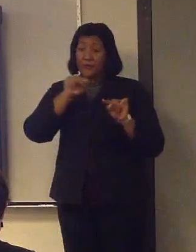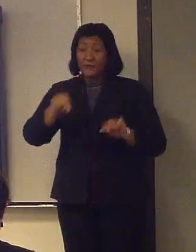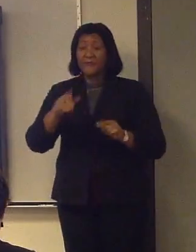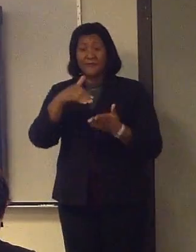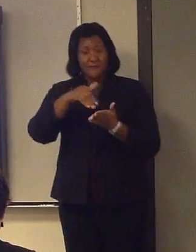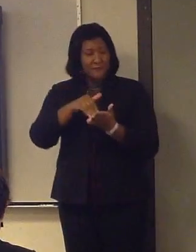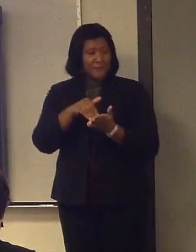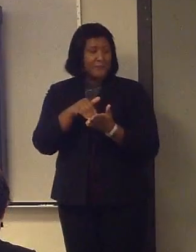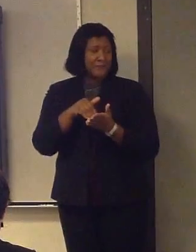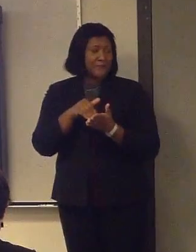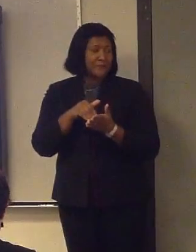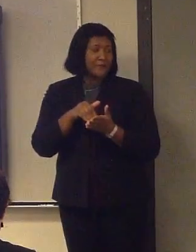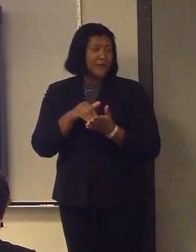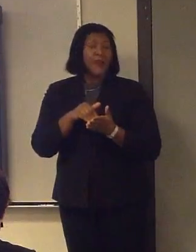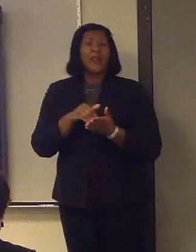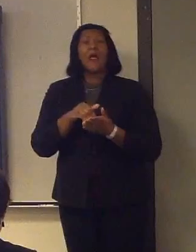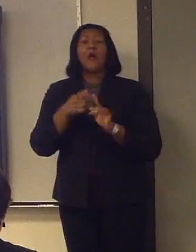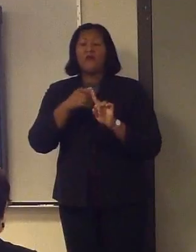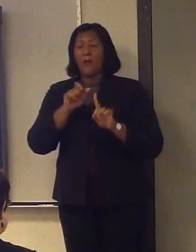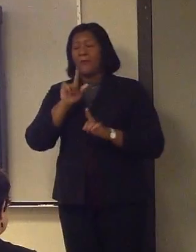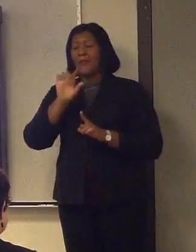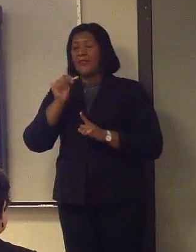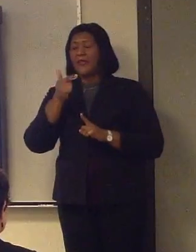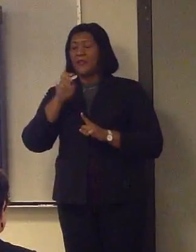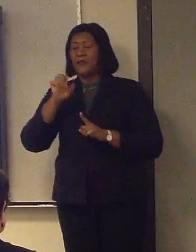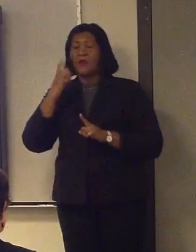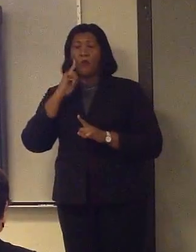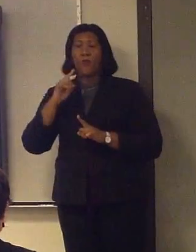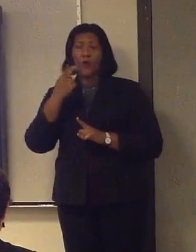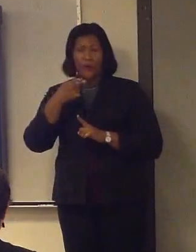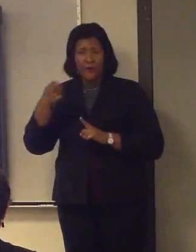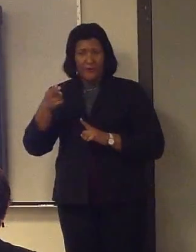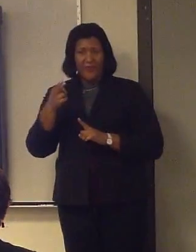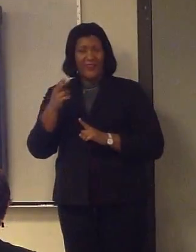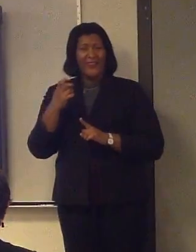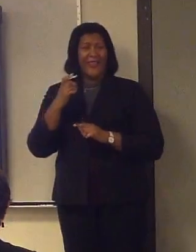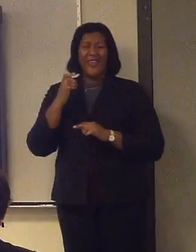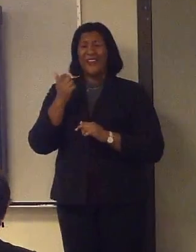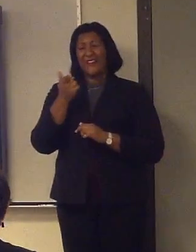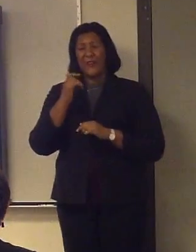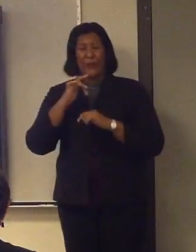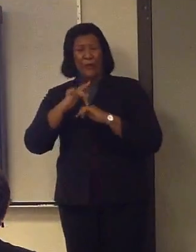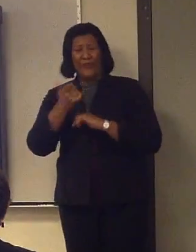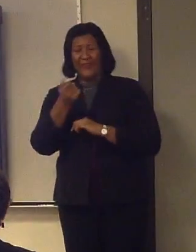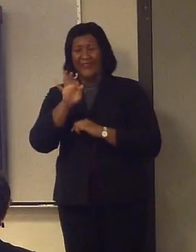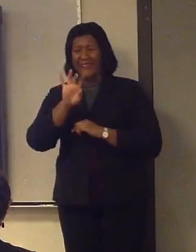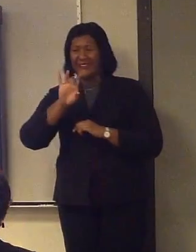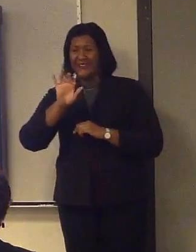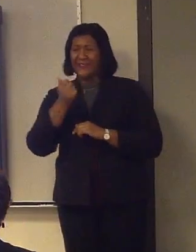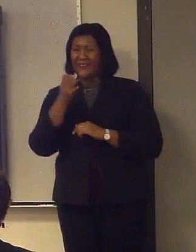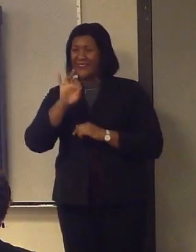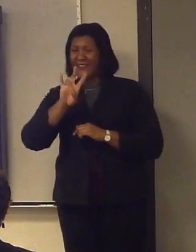League for the Hard of Hearing, in the early 1970s, there were no assistive listening systems,